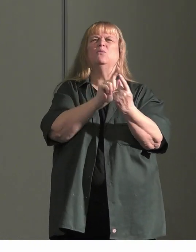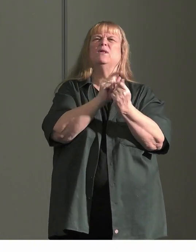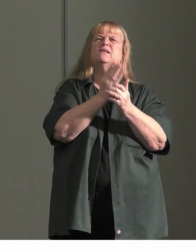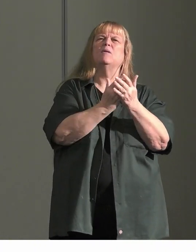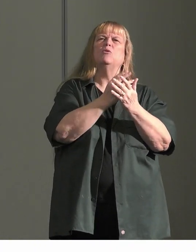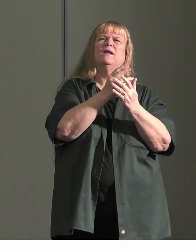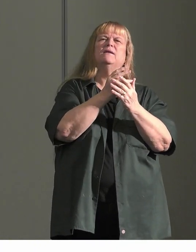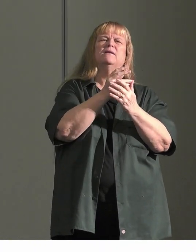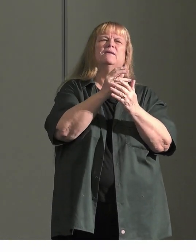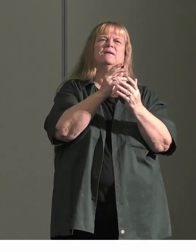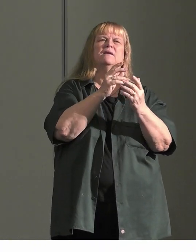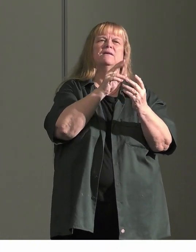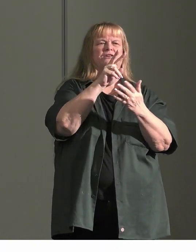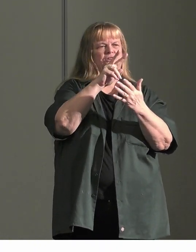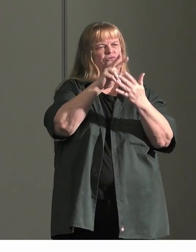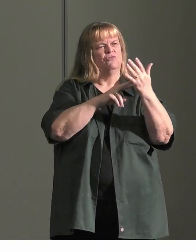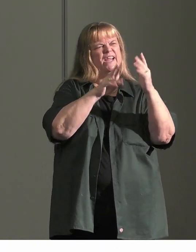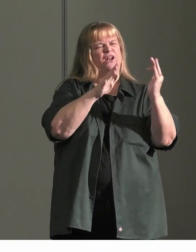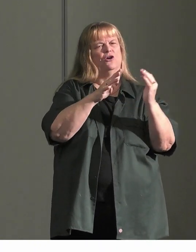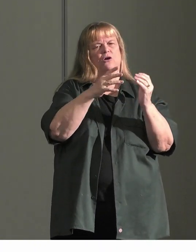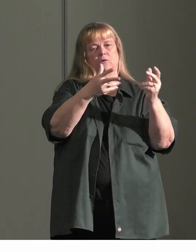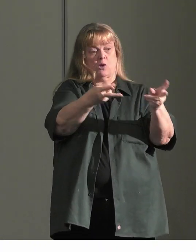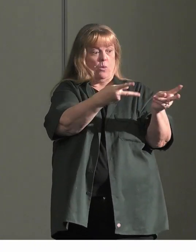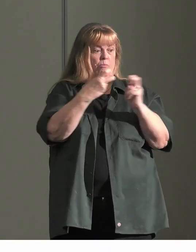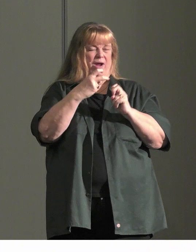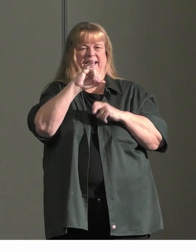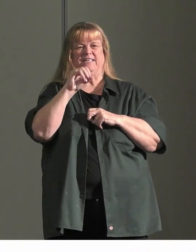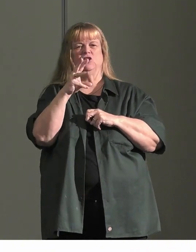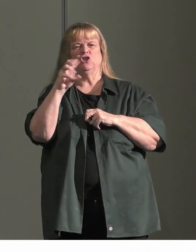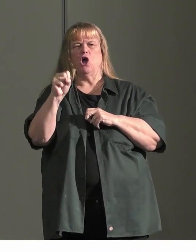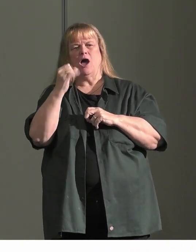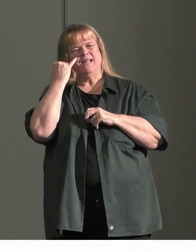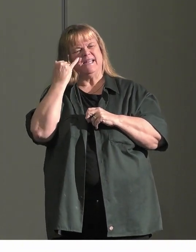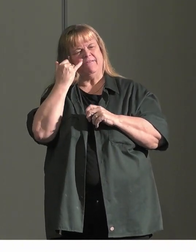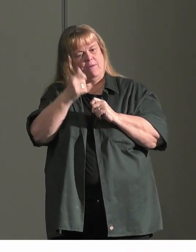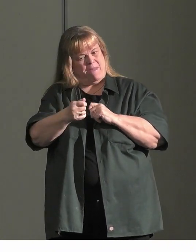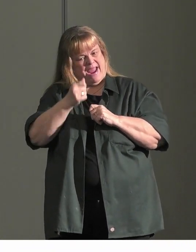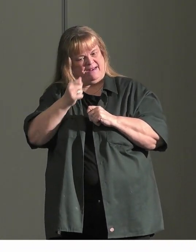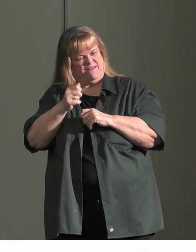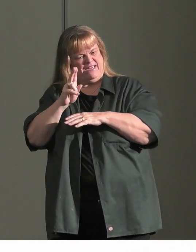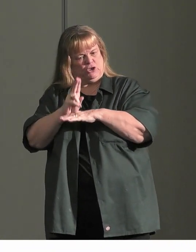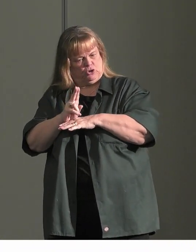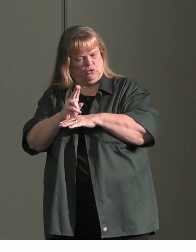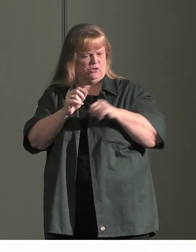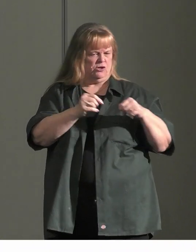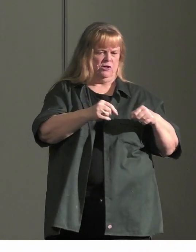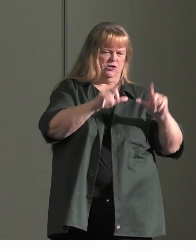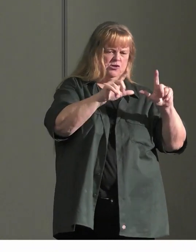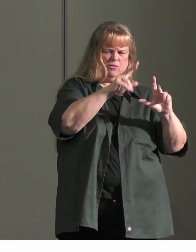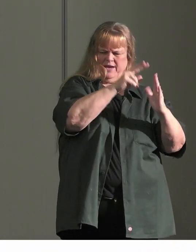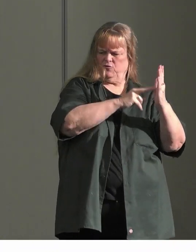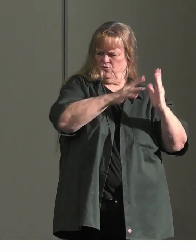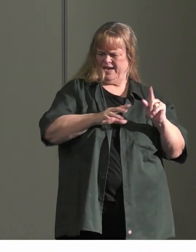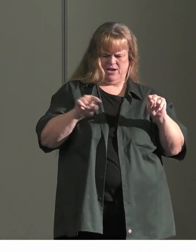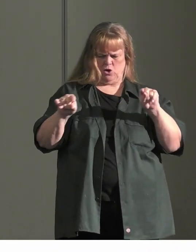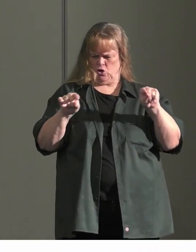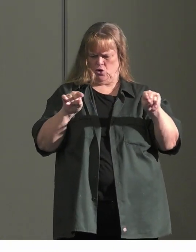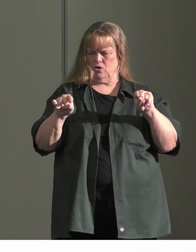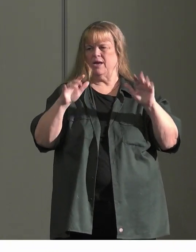JAWS. I have a magnification user and I have a screen reader user, I probably want someone